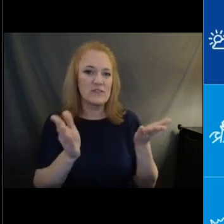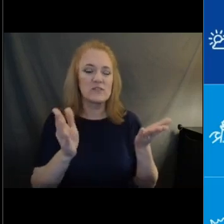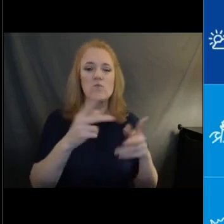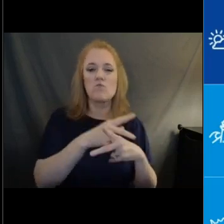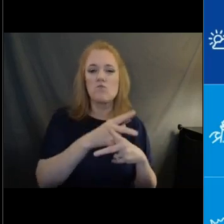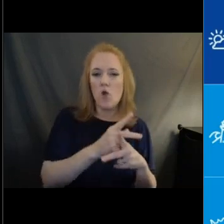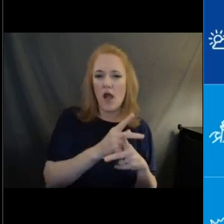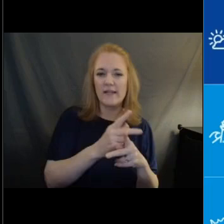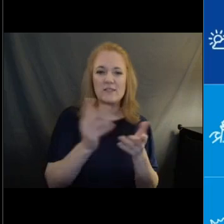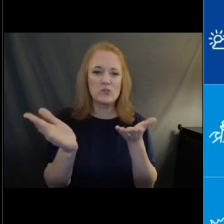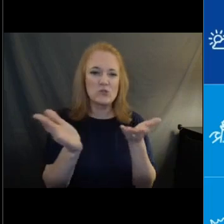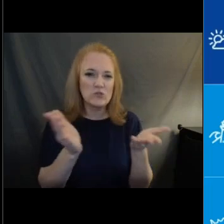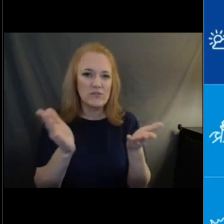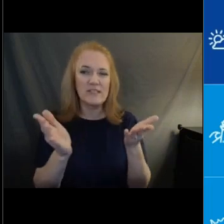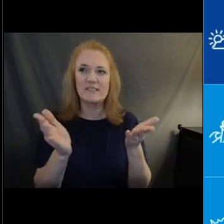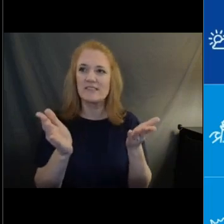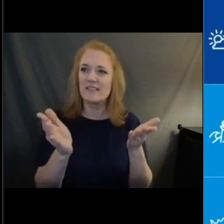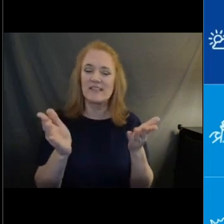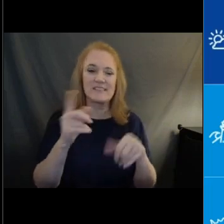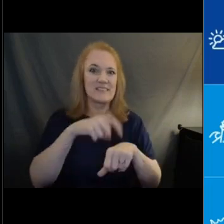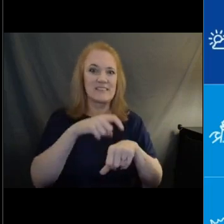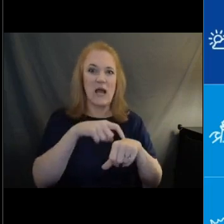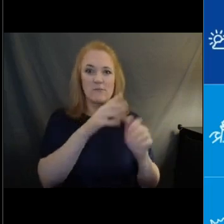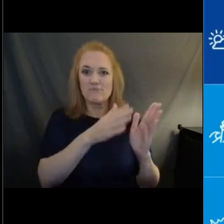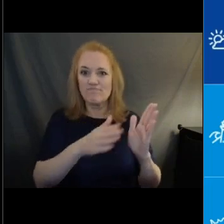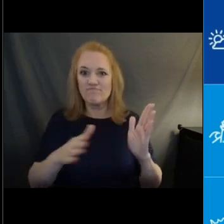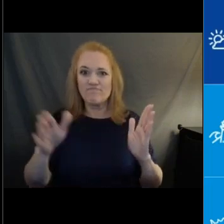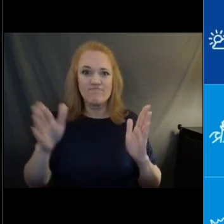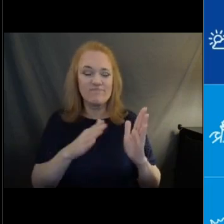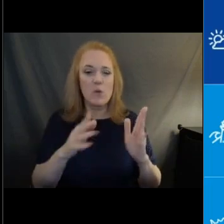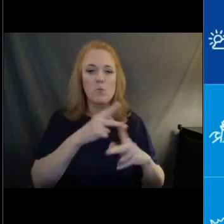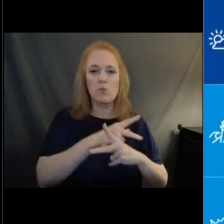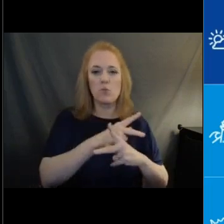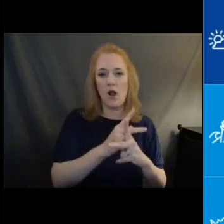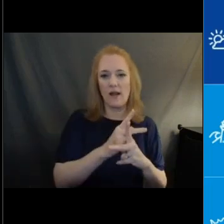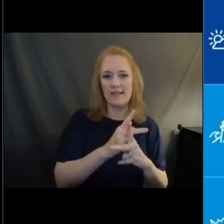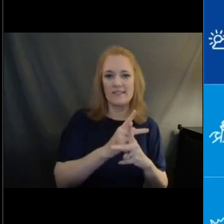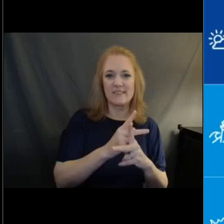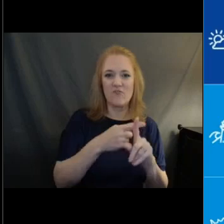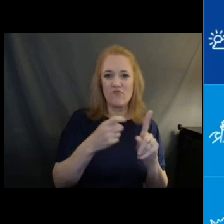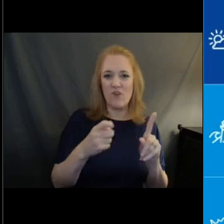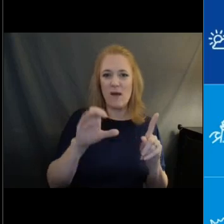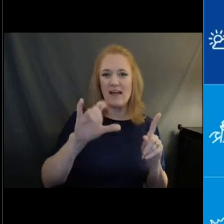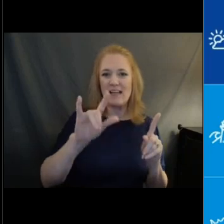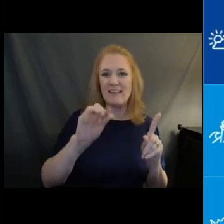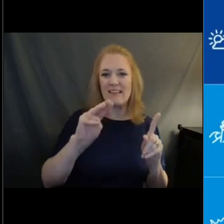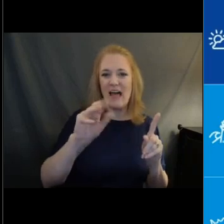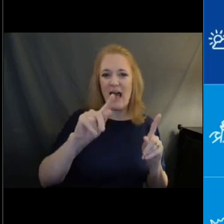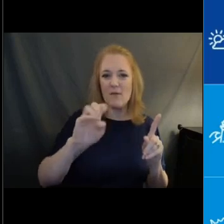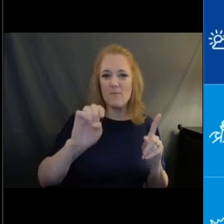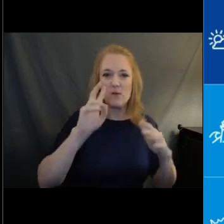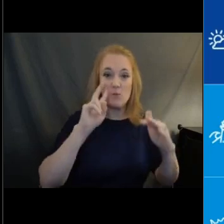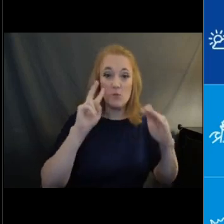a continuum of time scales including products from the Climate Prediction Center, which is CPC,